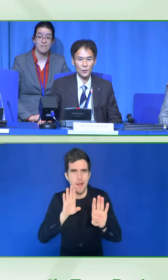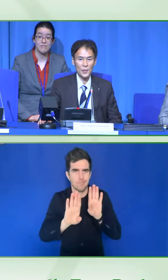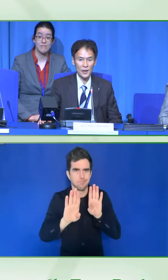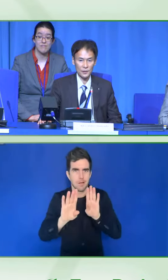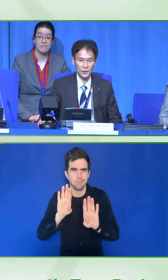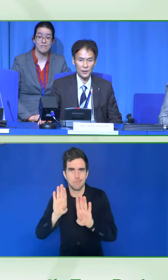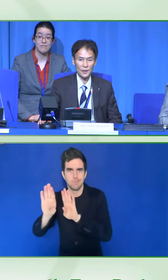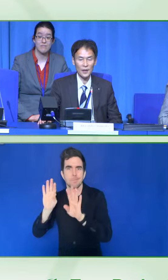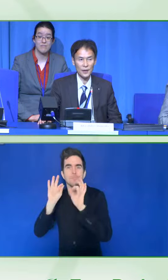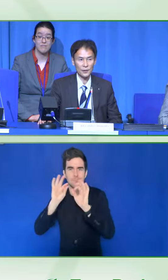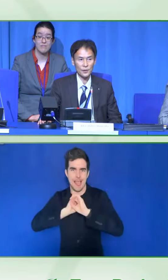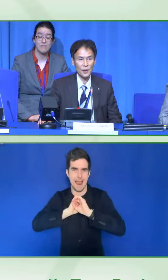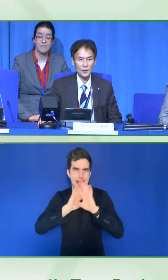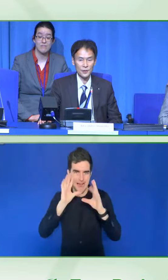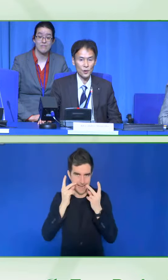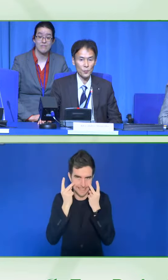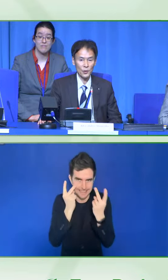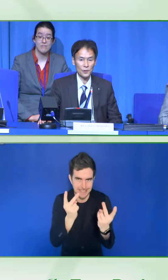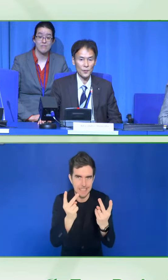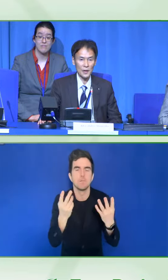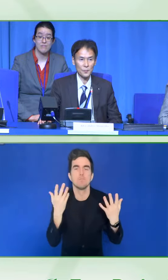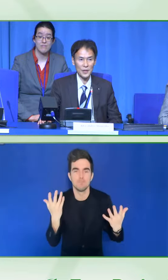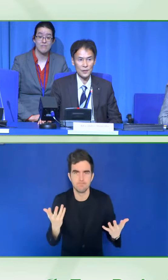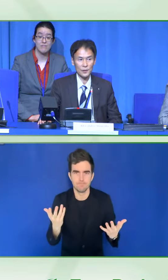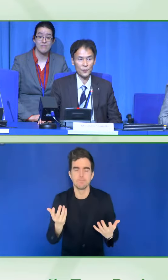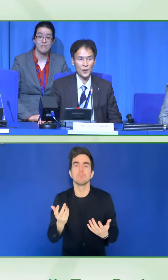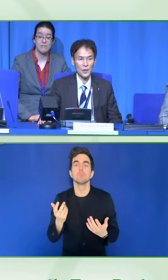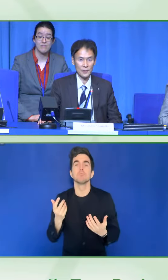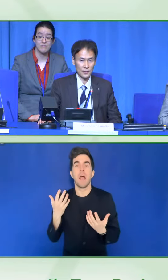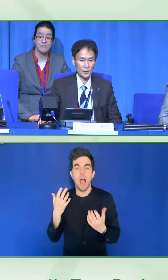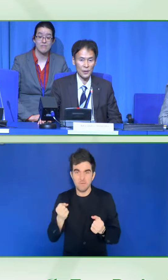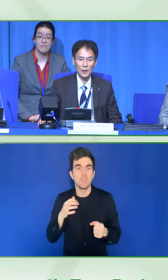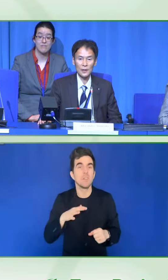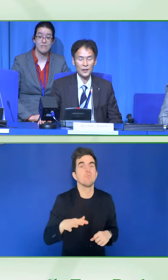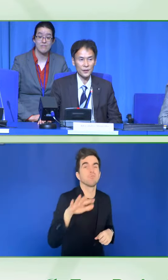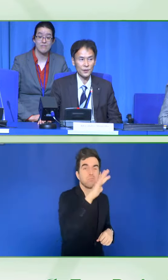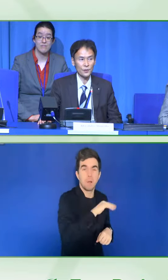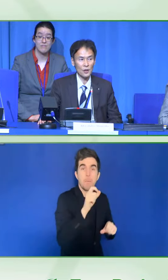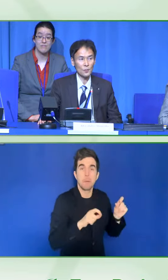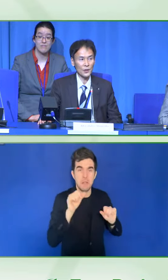I am working for Ryobi Systems in Japan.